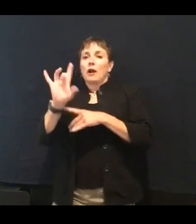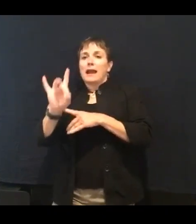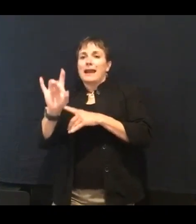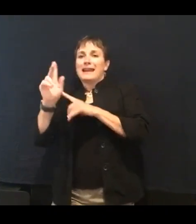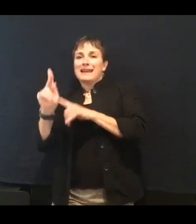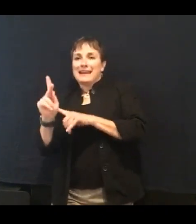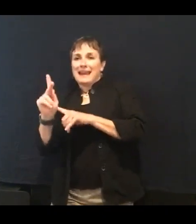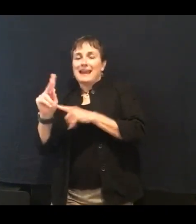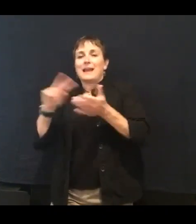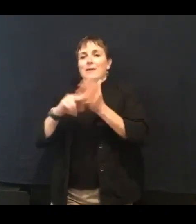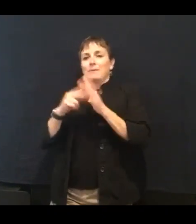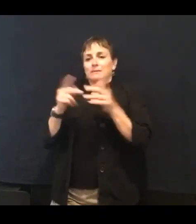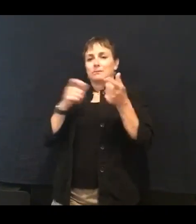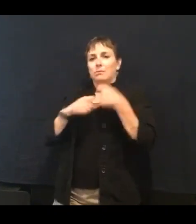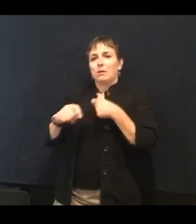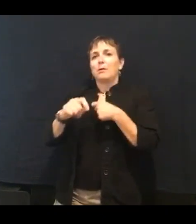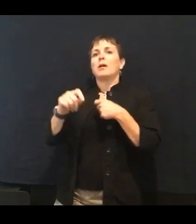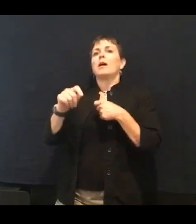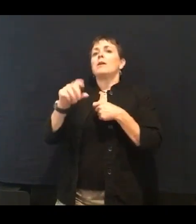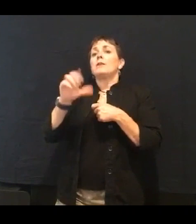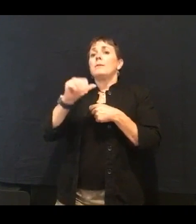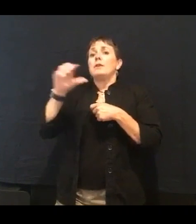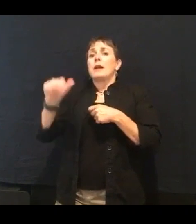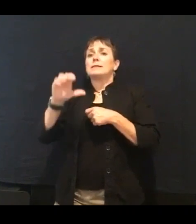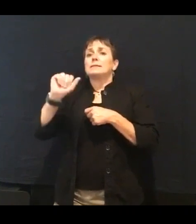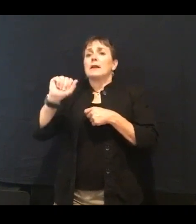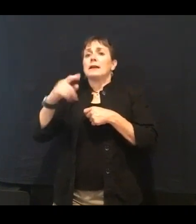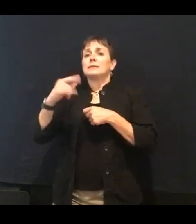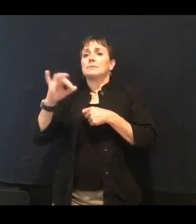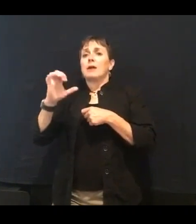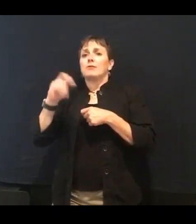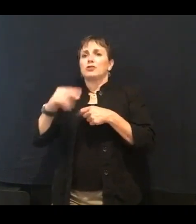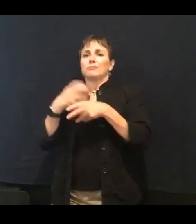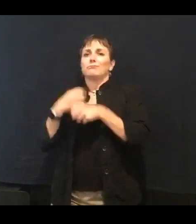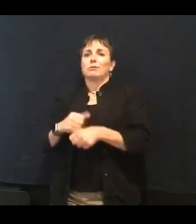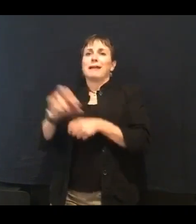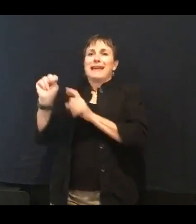amino acid asparagine, abbreviated to the letter N, with lysine